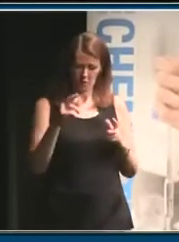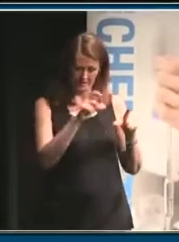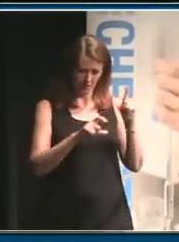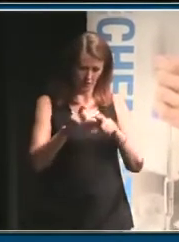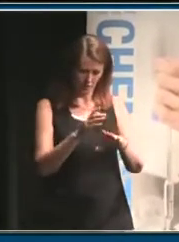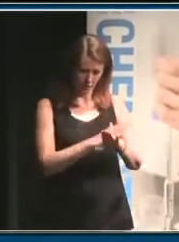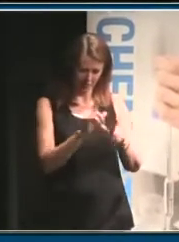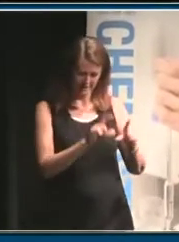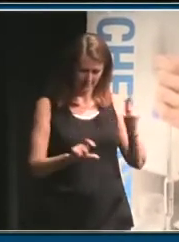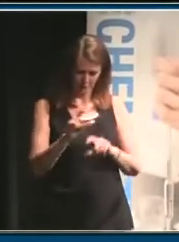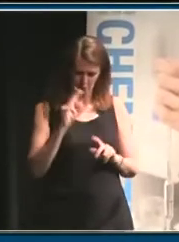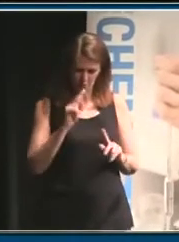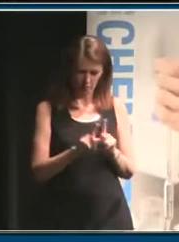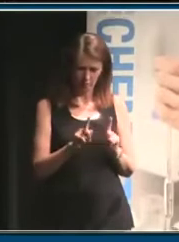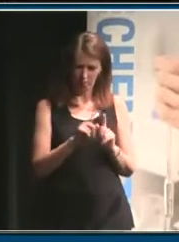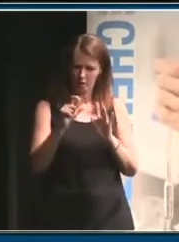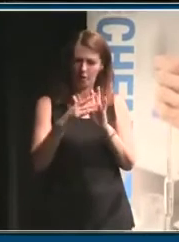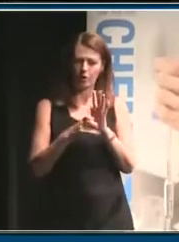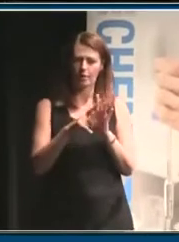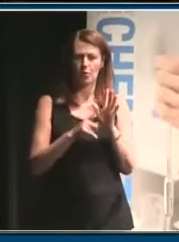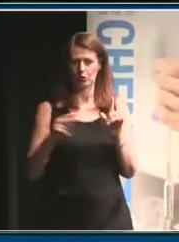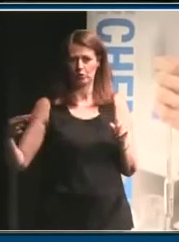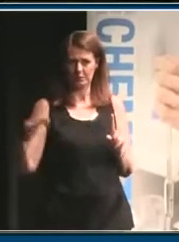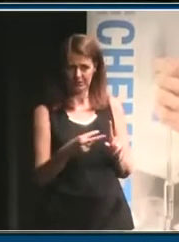look like from a commercialisation of technologies just to close up.